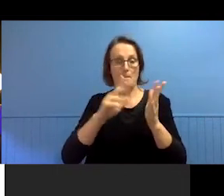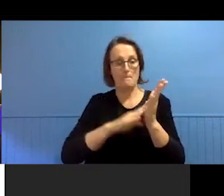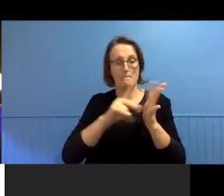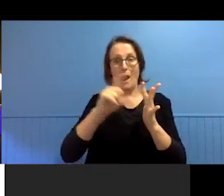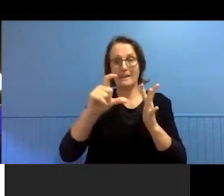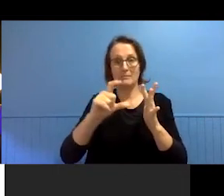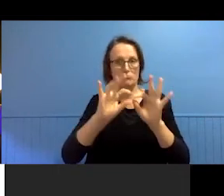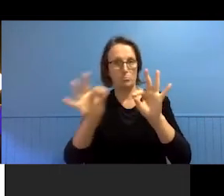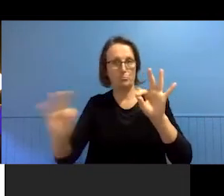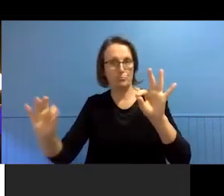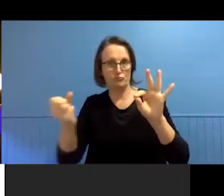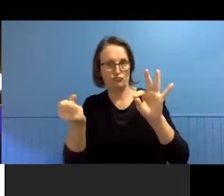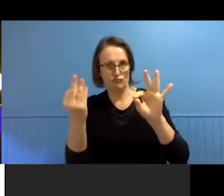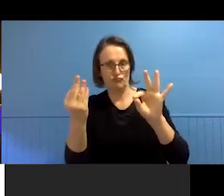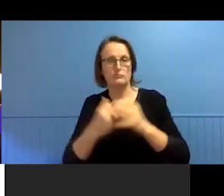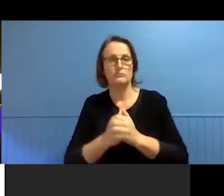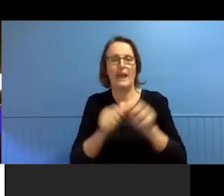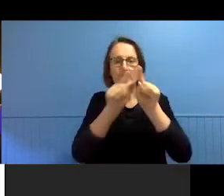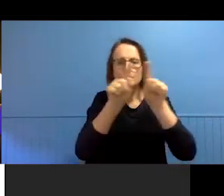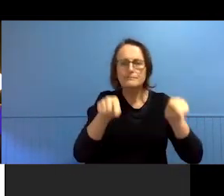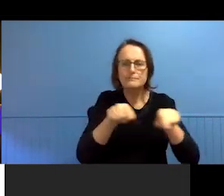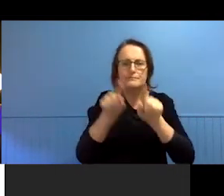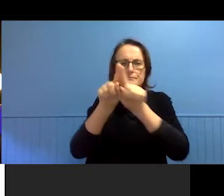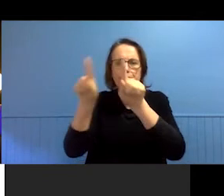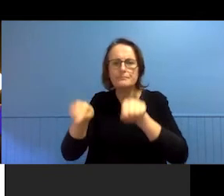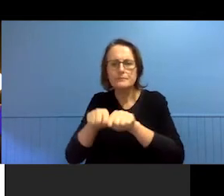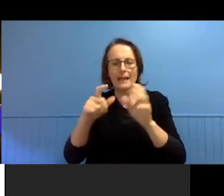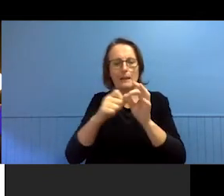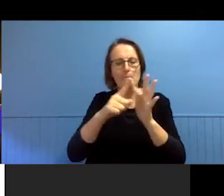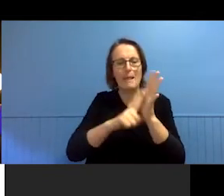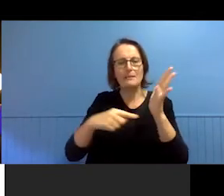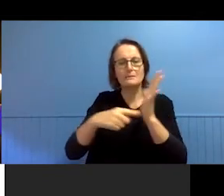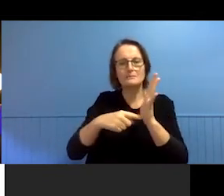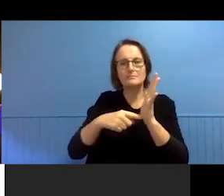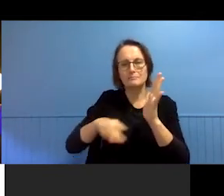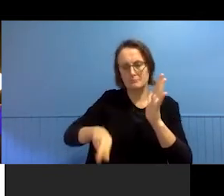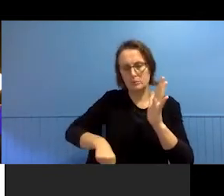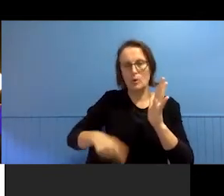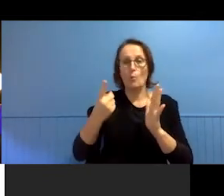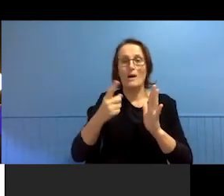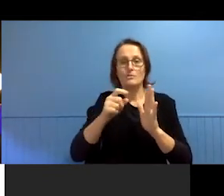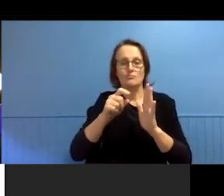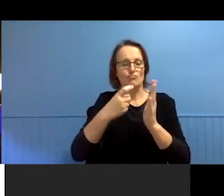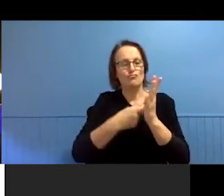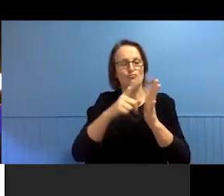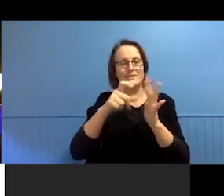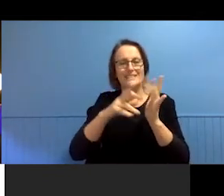little two square packs on the screen, two little belt pack type units. One is a receiver and one ask a sender. And these are fantastic